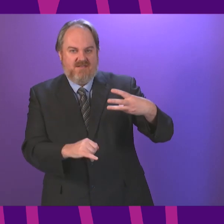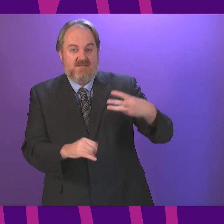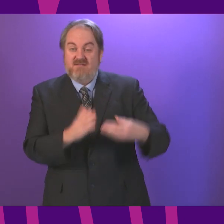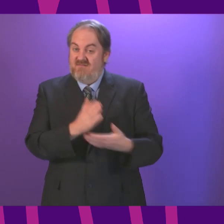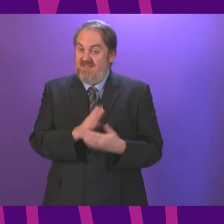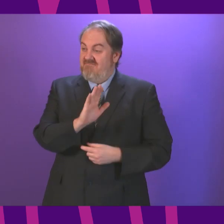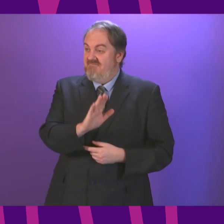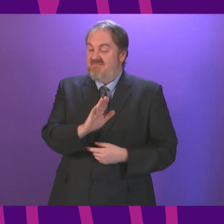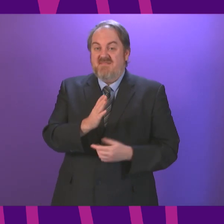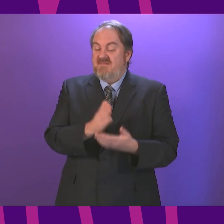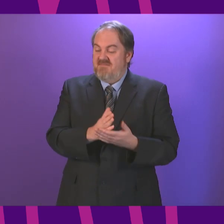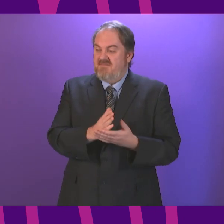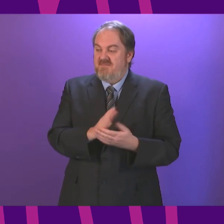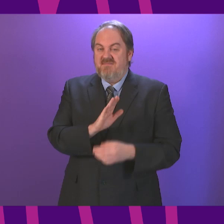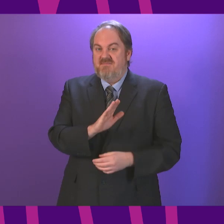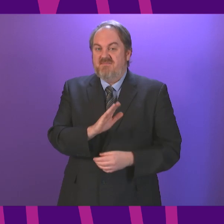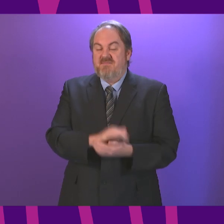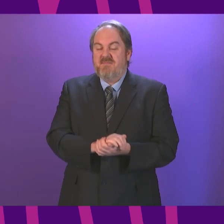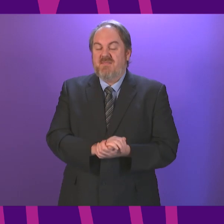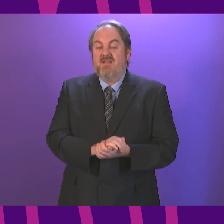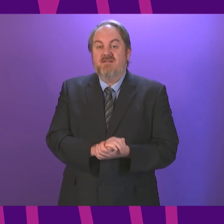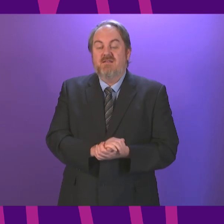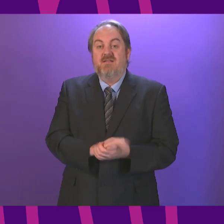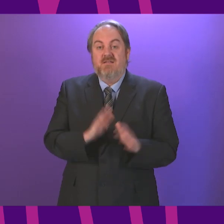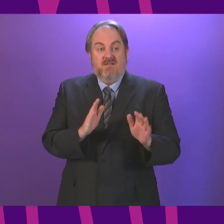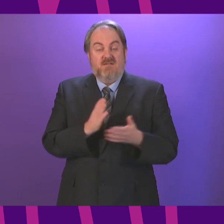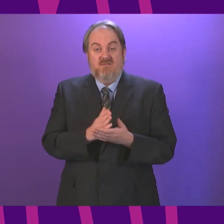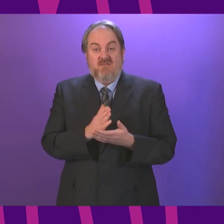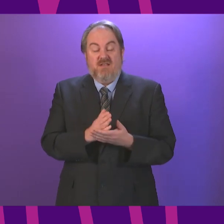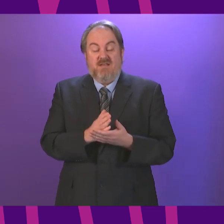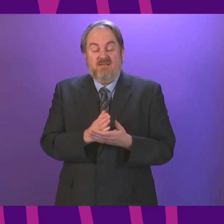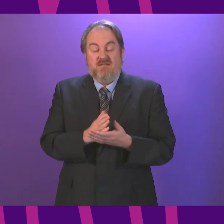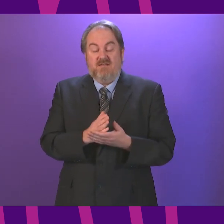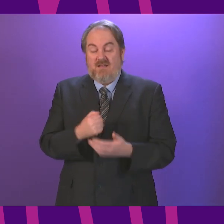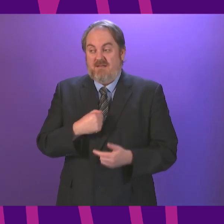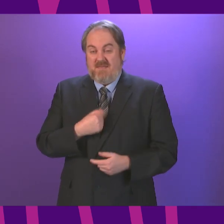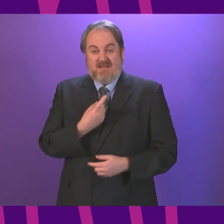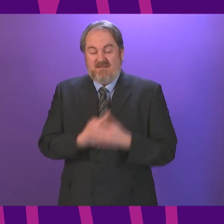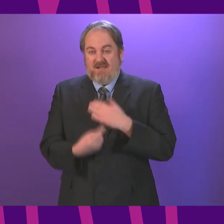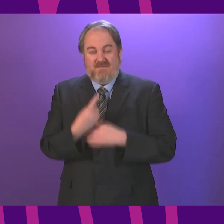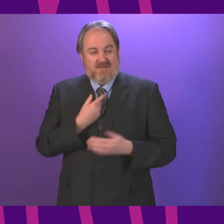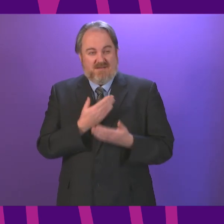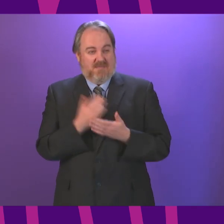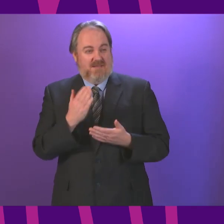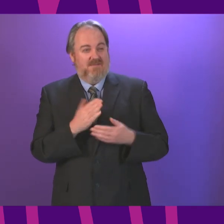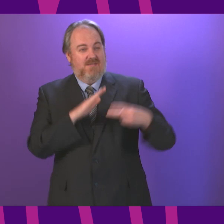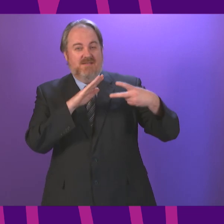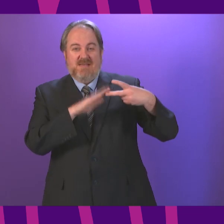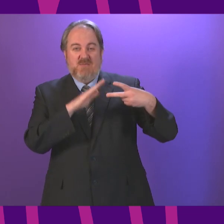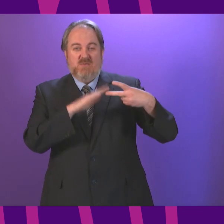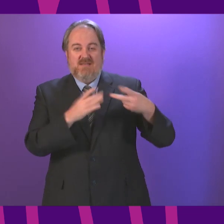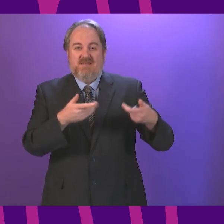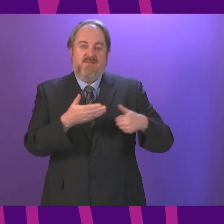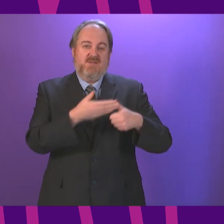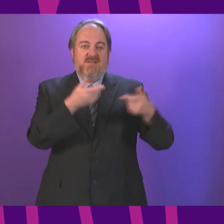or indeed any contrition. I do not know how the Deputy First Minister can say that he is concerned